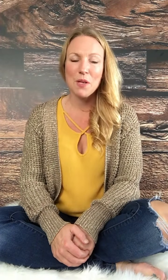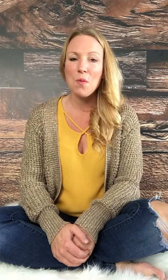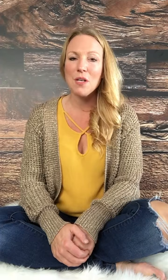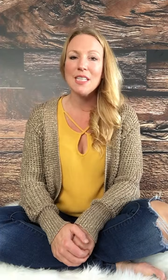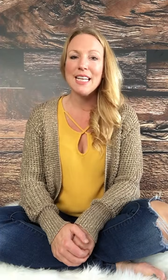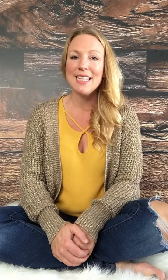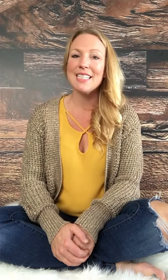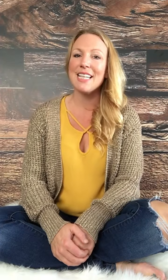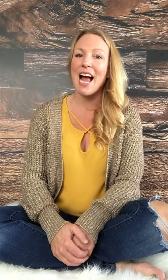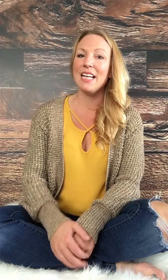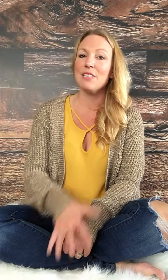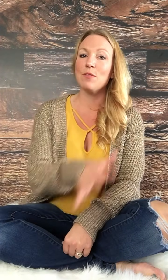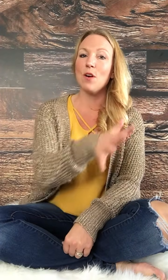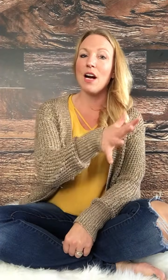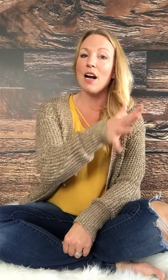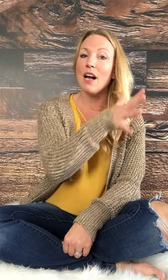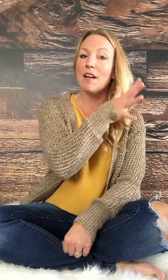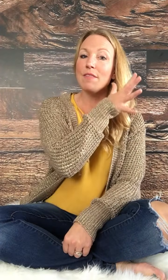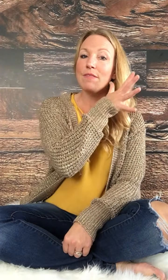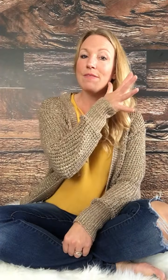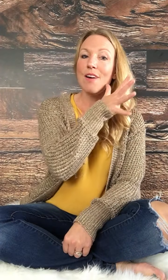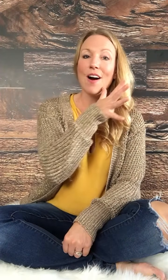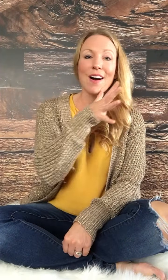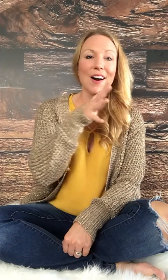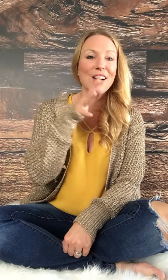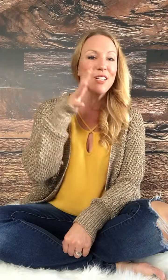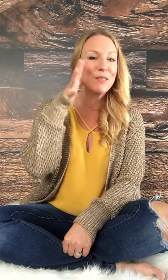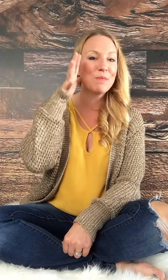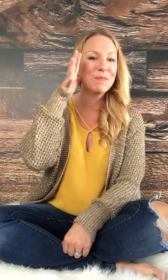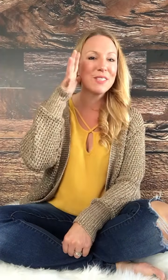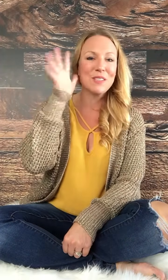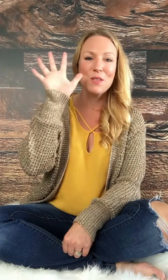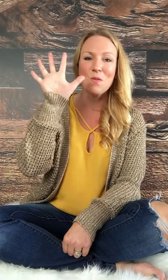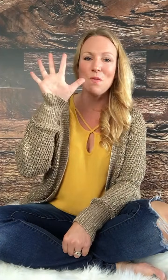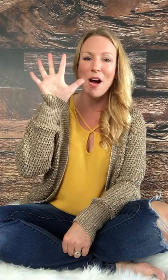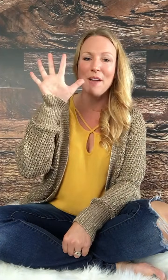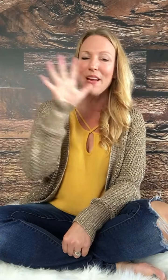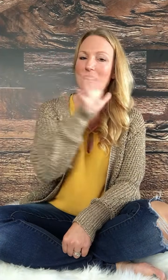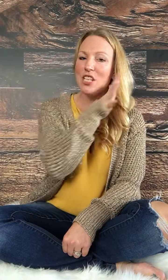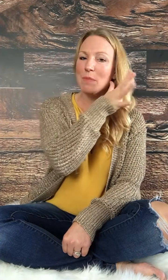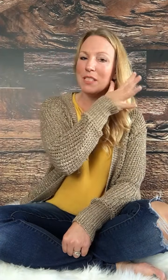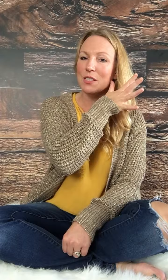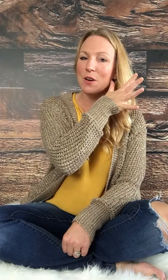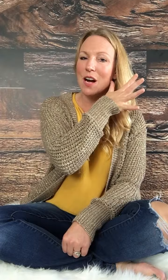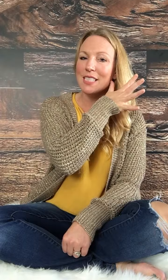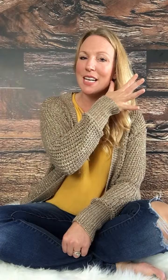So, we'll need the signs for: FARM, so it's a FIVE HANDSHAPE. It's across and